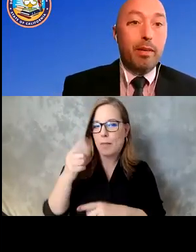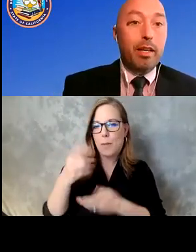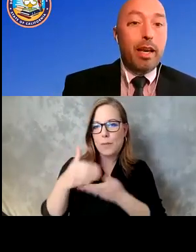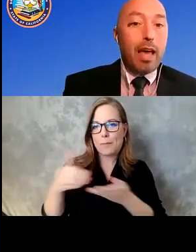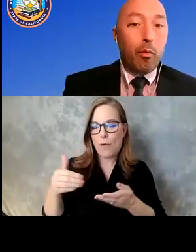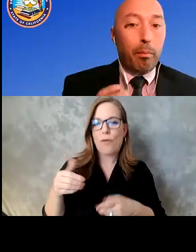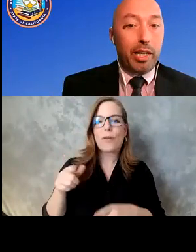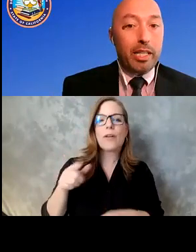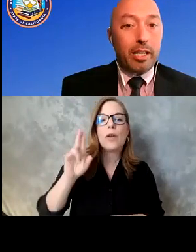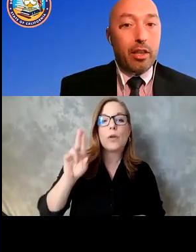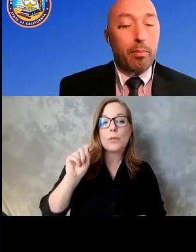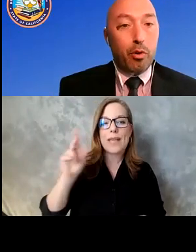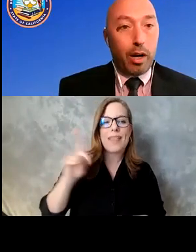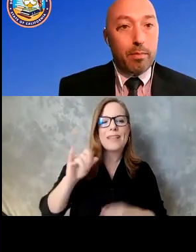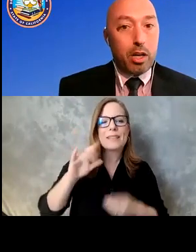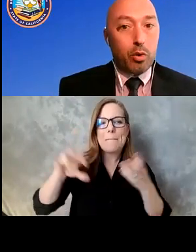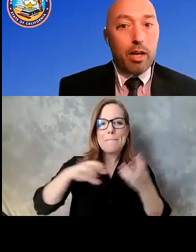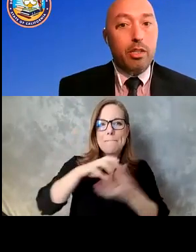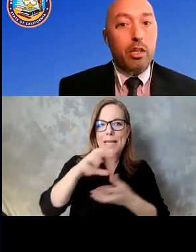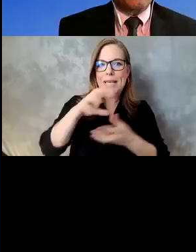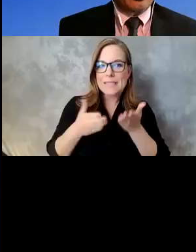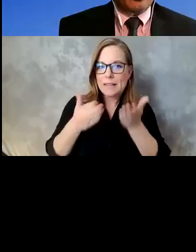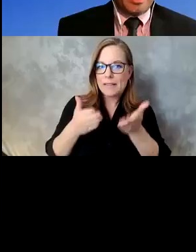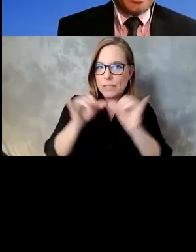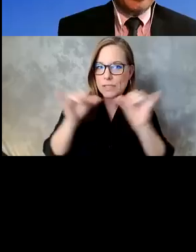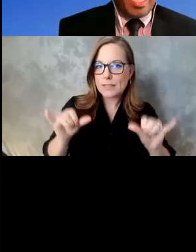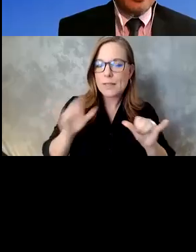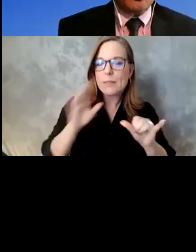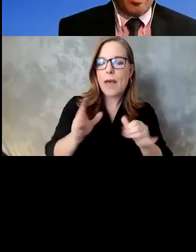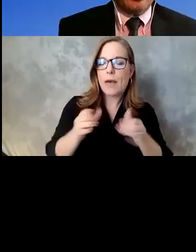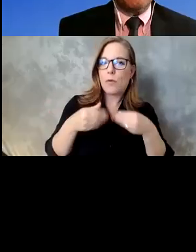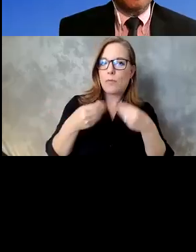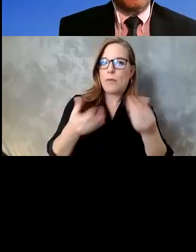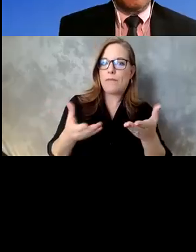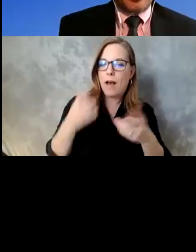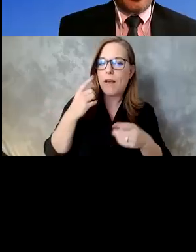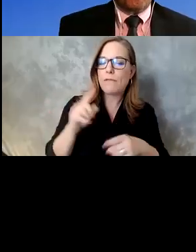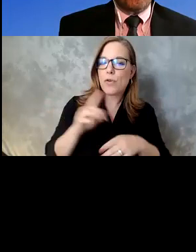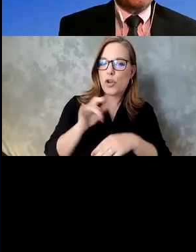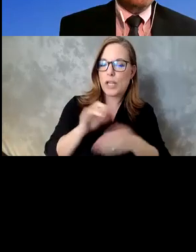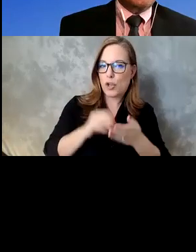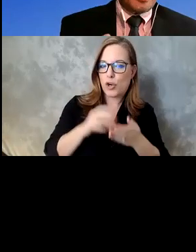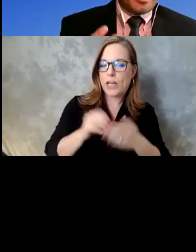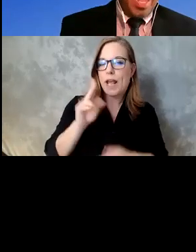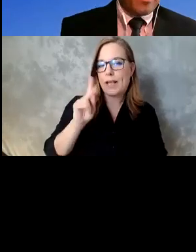system that will bring together programs across early learning and K-12. While it's relying